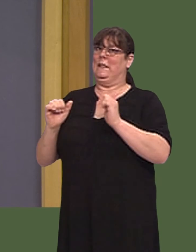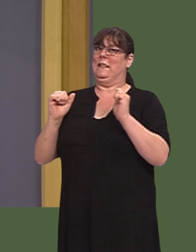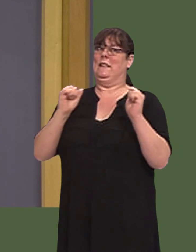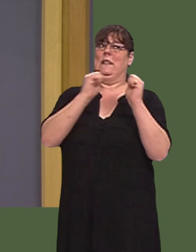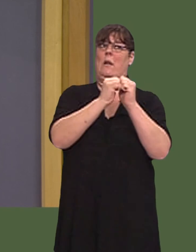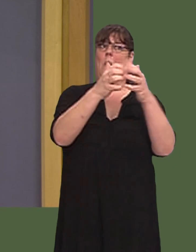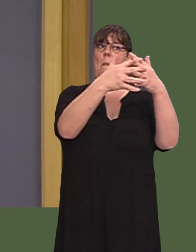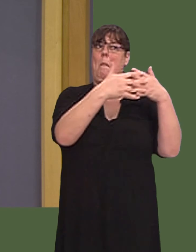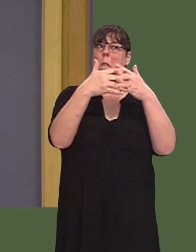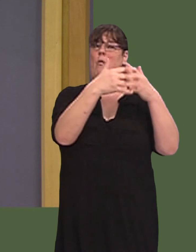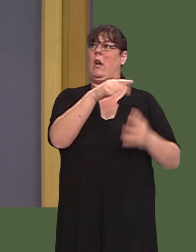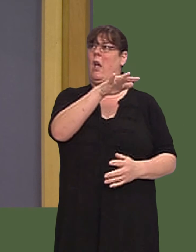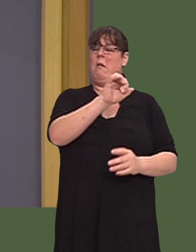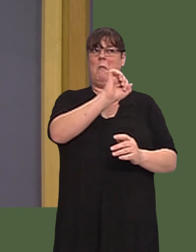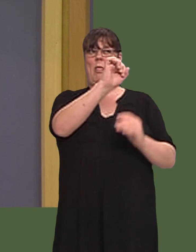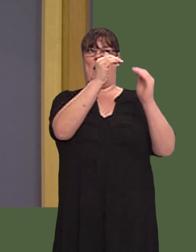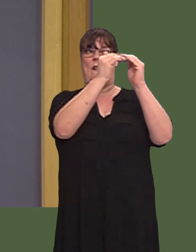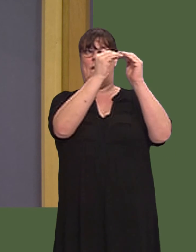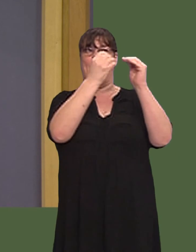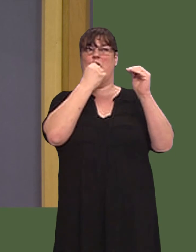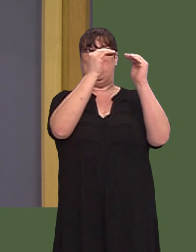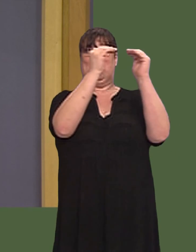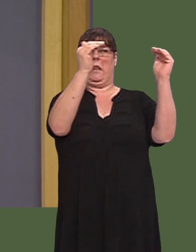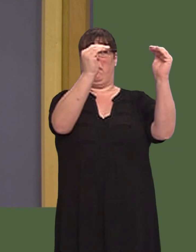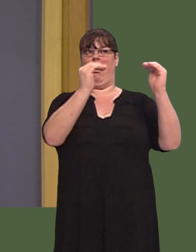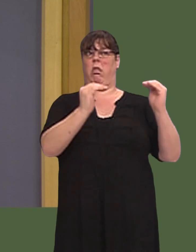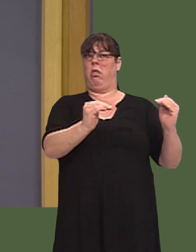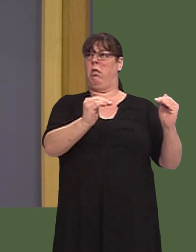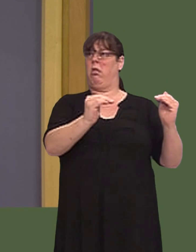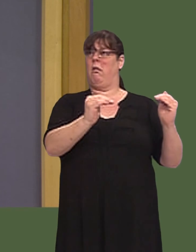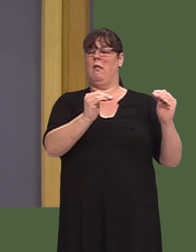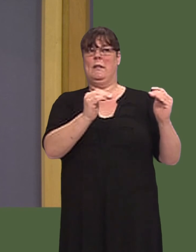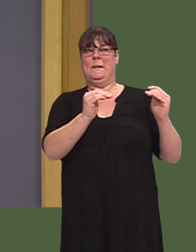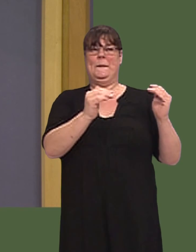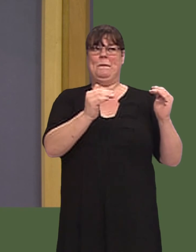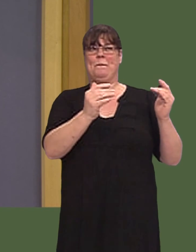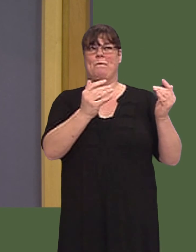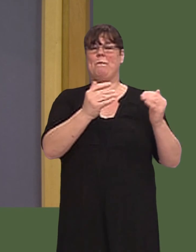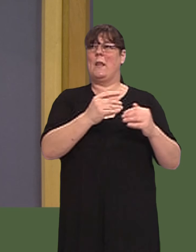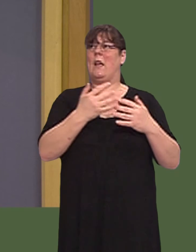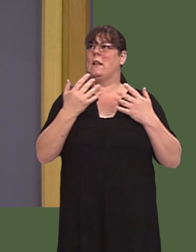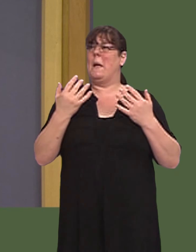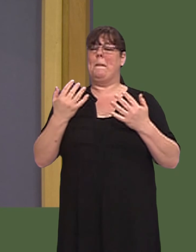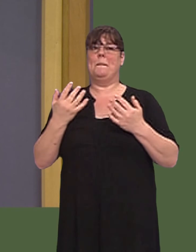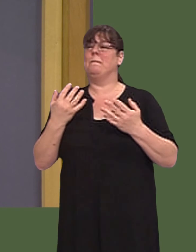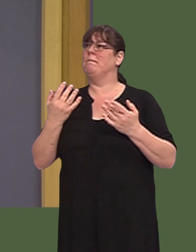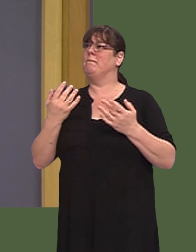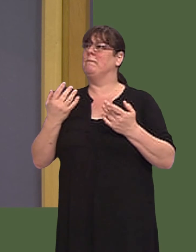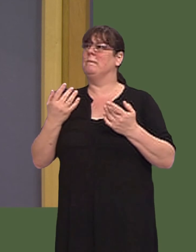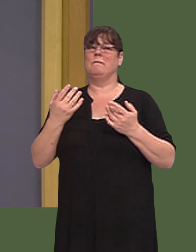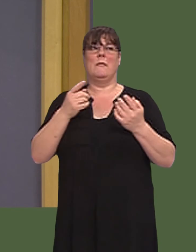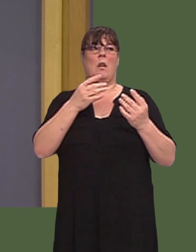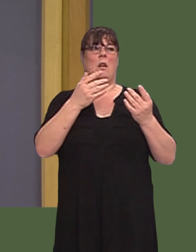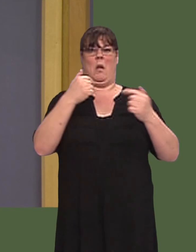with the United States, which has much lower standards of food provenance than this country